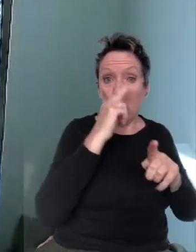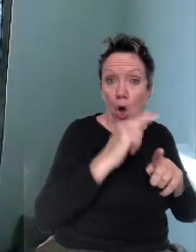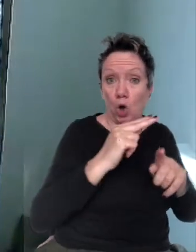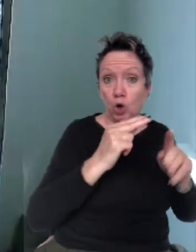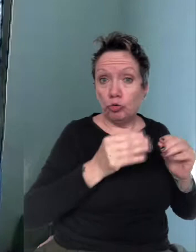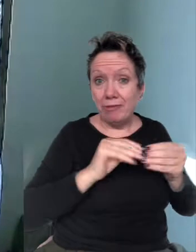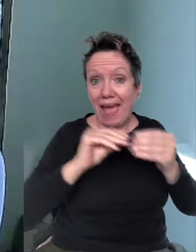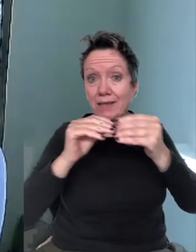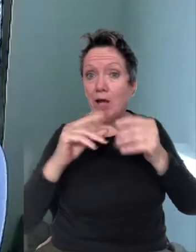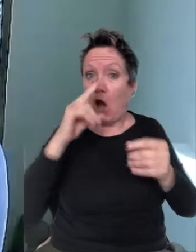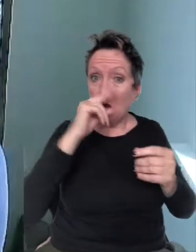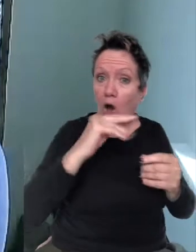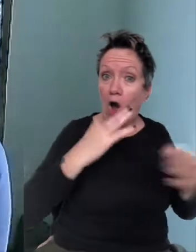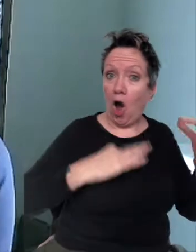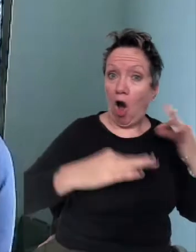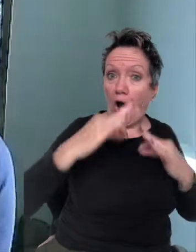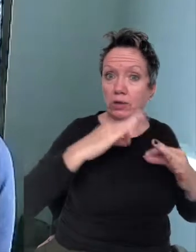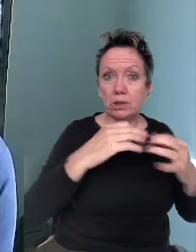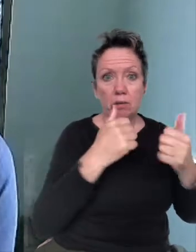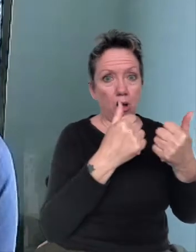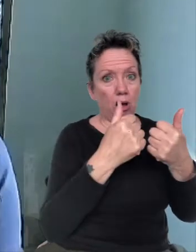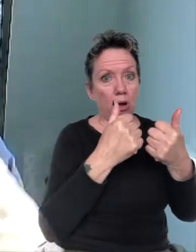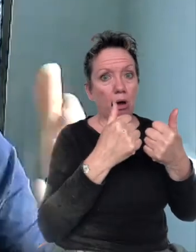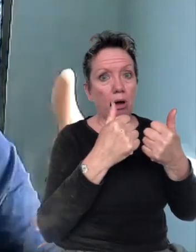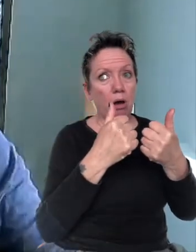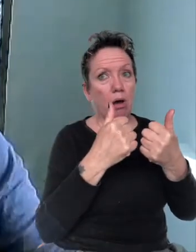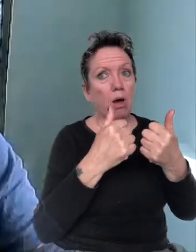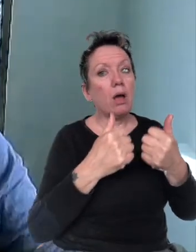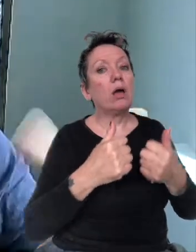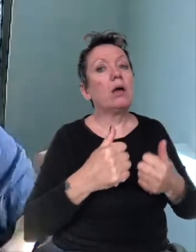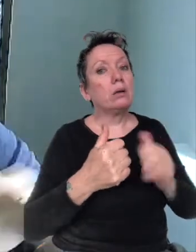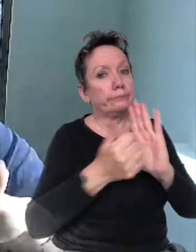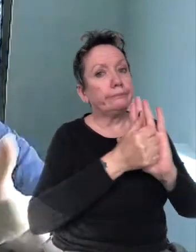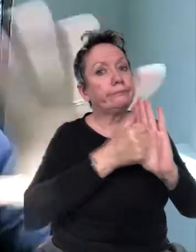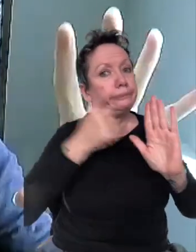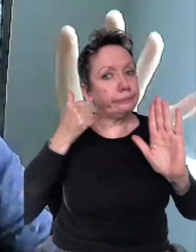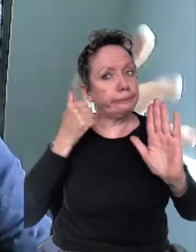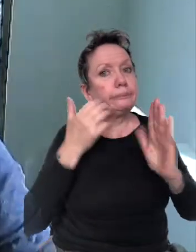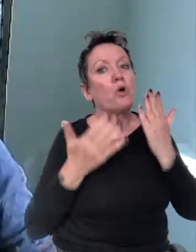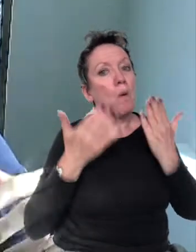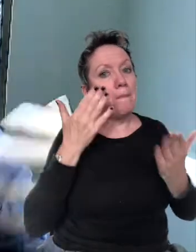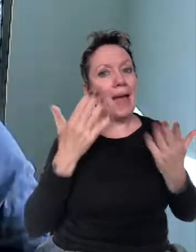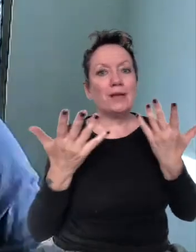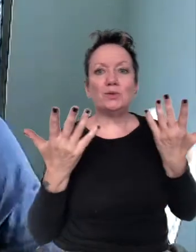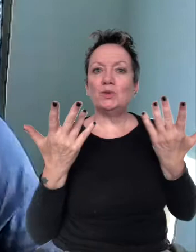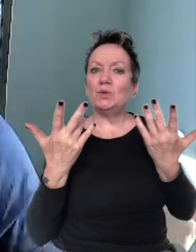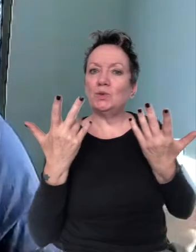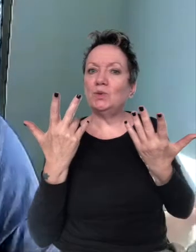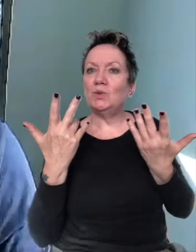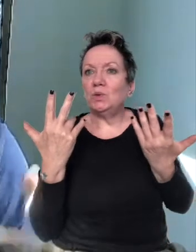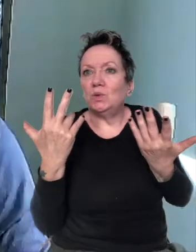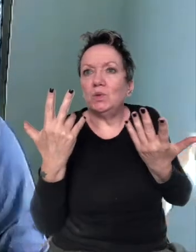artists, which are far better in this space than maybe people here for a long time or are more used to space.